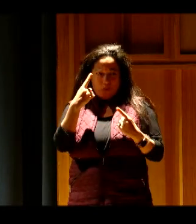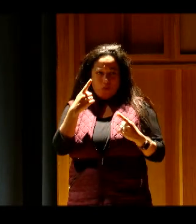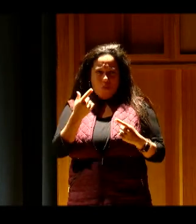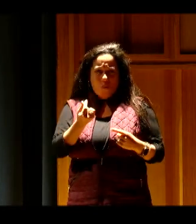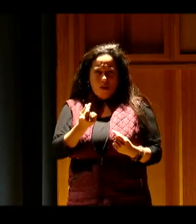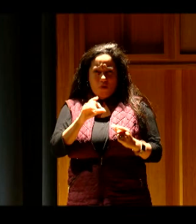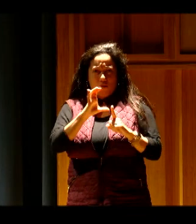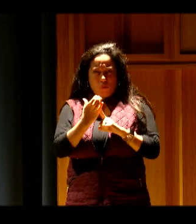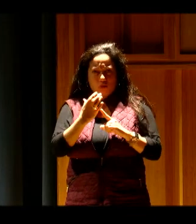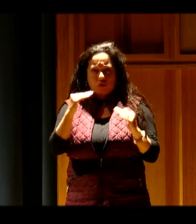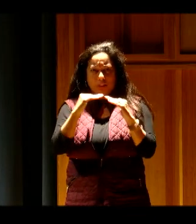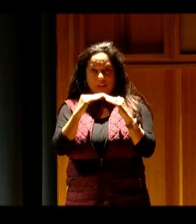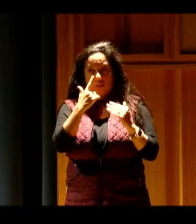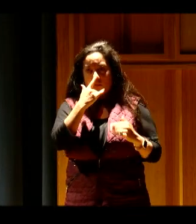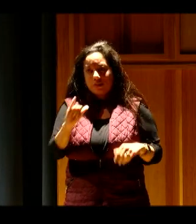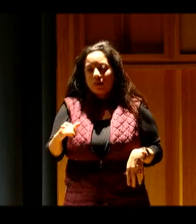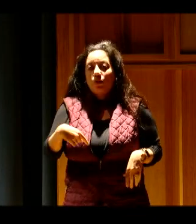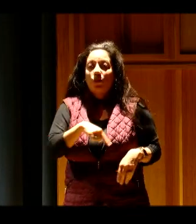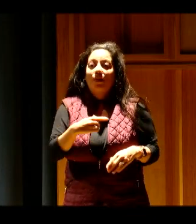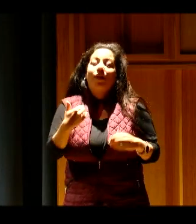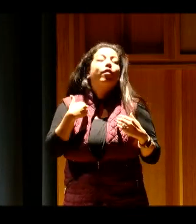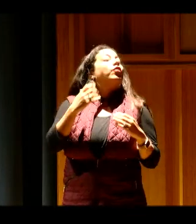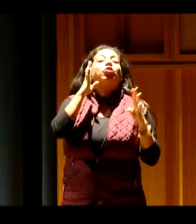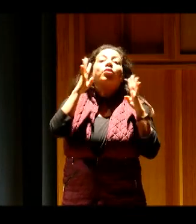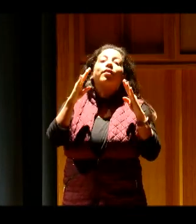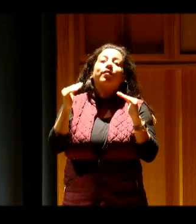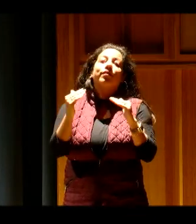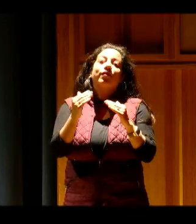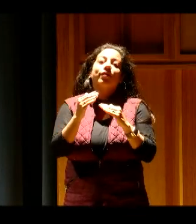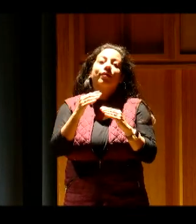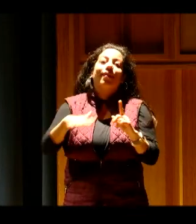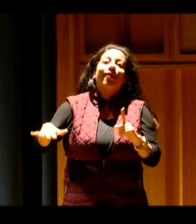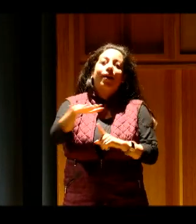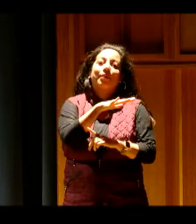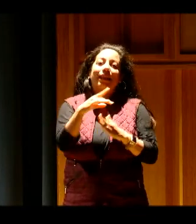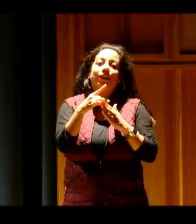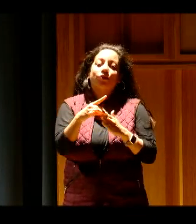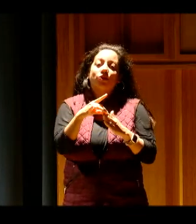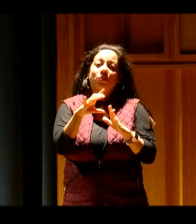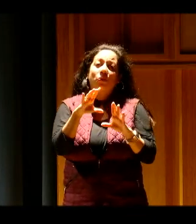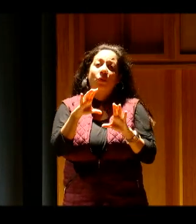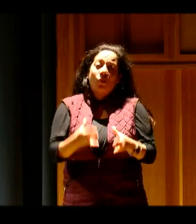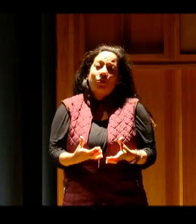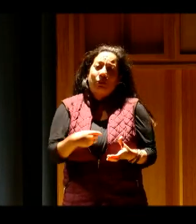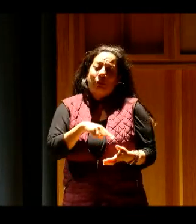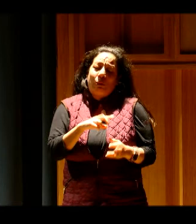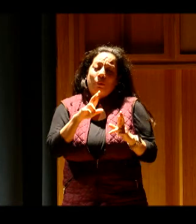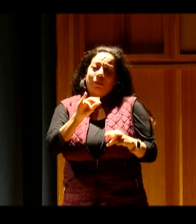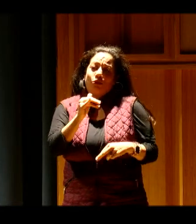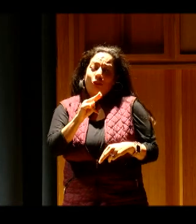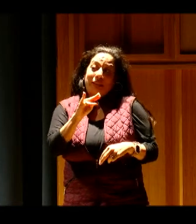We run creative climate leadership courses. In fact, we were rather hoping to get Janene to the one that I'm about to do in, Arizona,